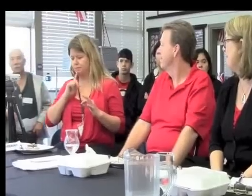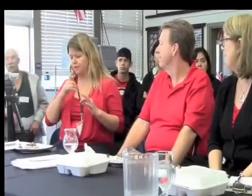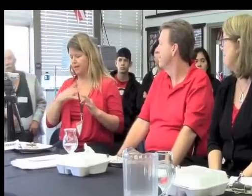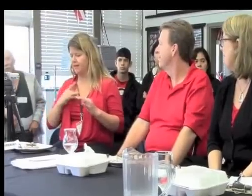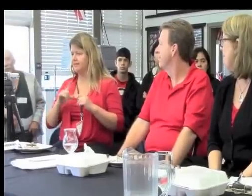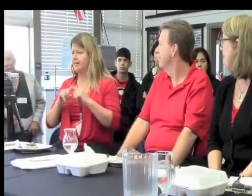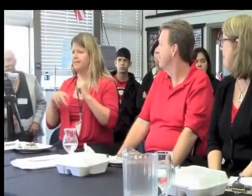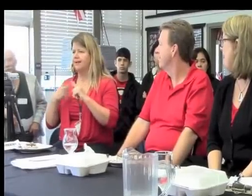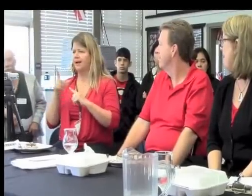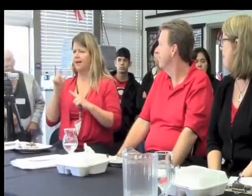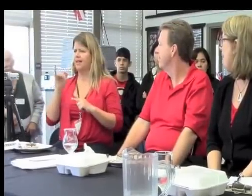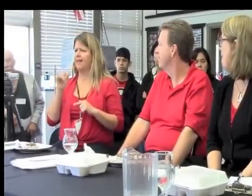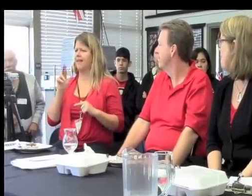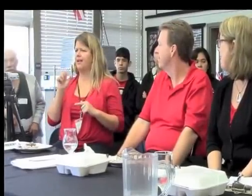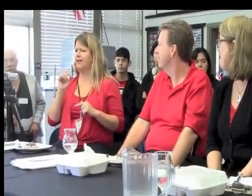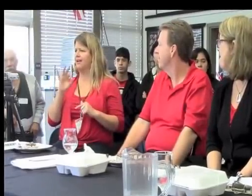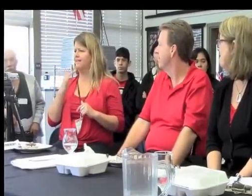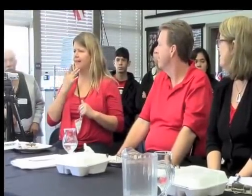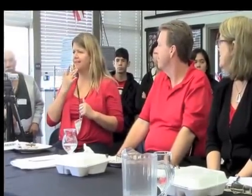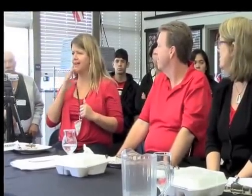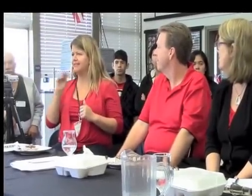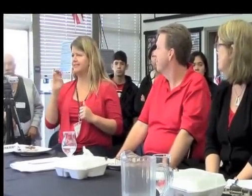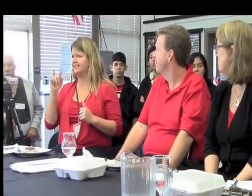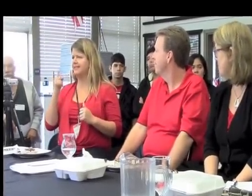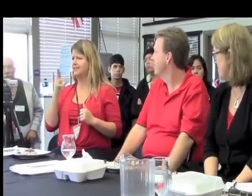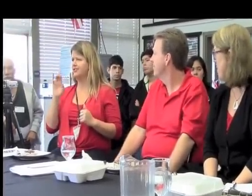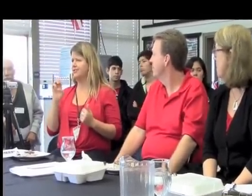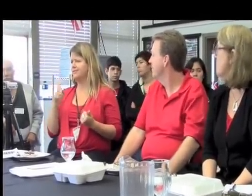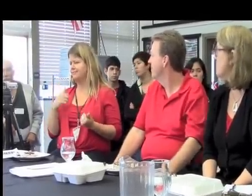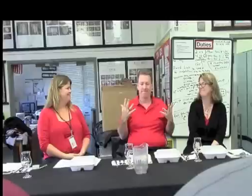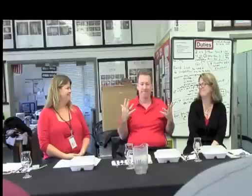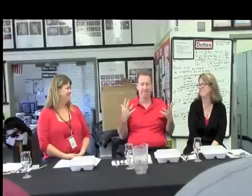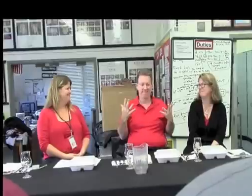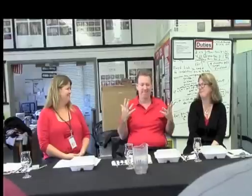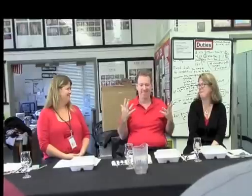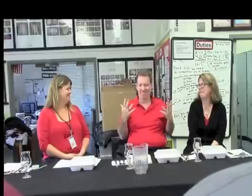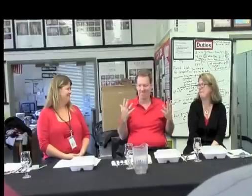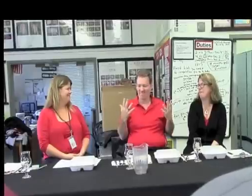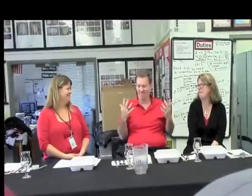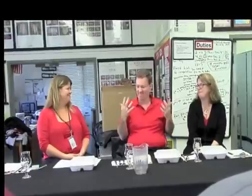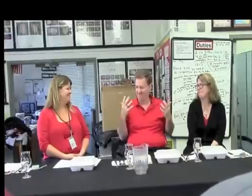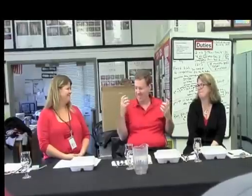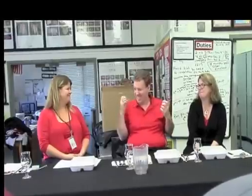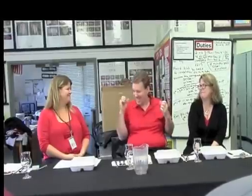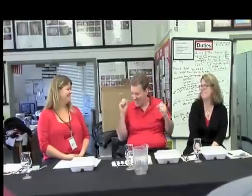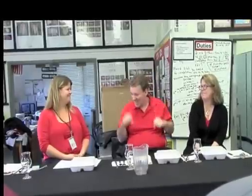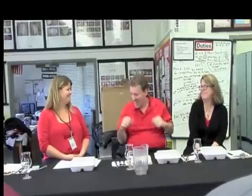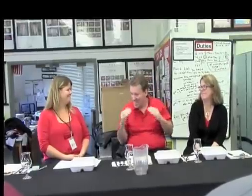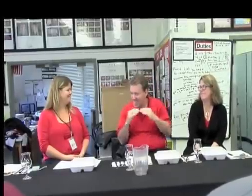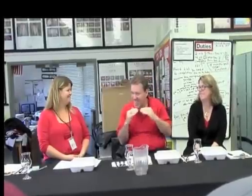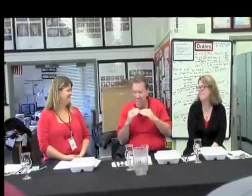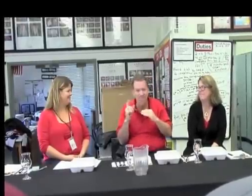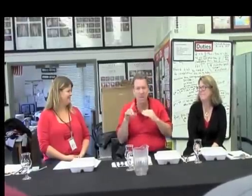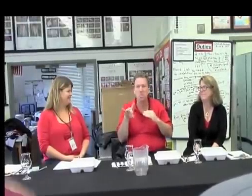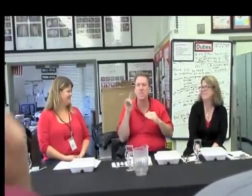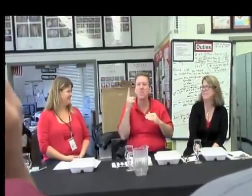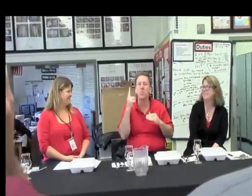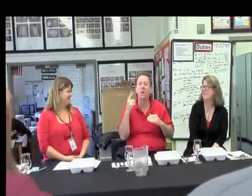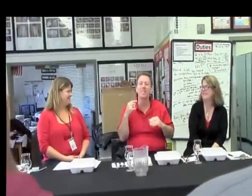Judge Kelly: I liked the different layers of flavors and texture. Judge Sean: Can we see more? Must we pick one?